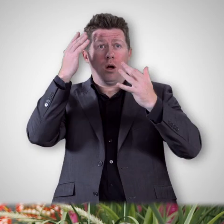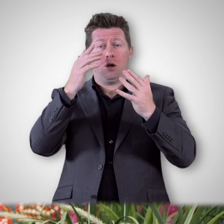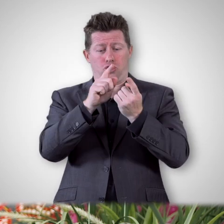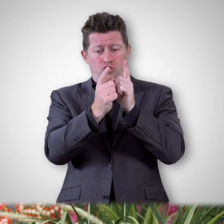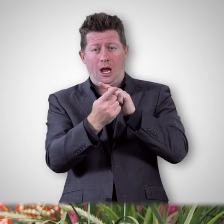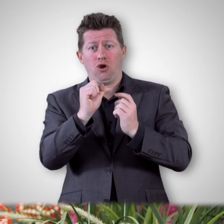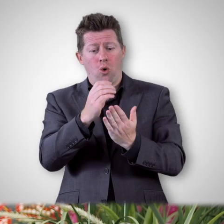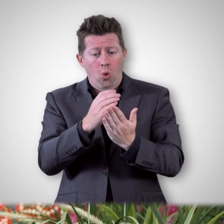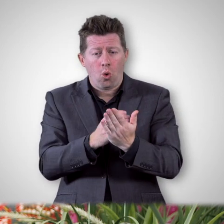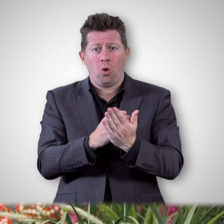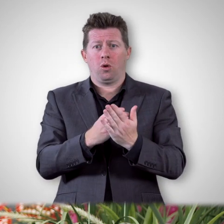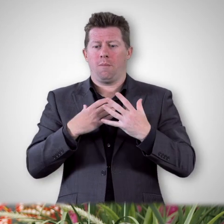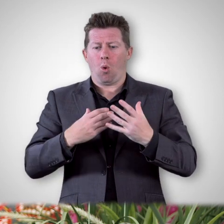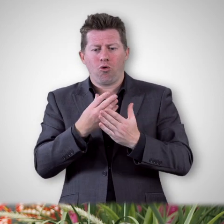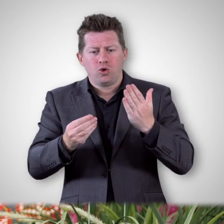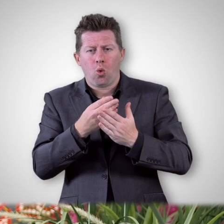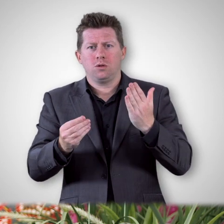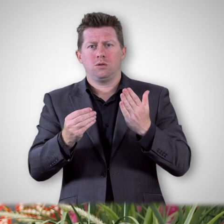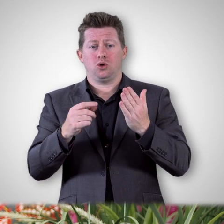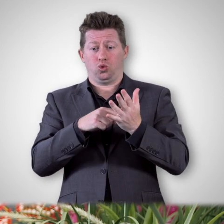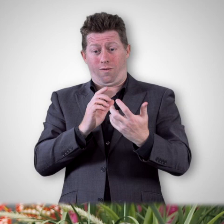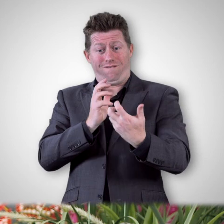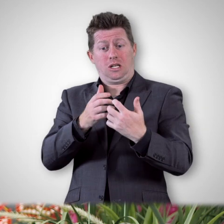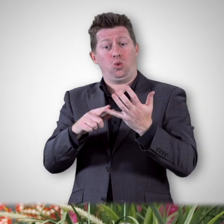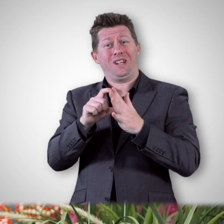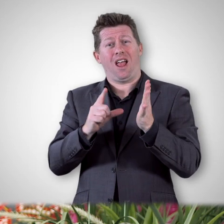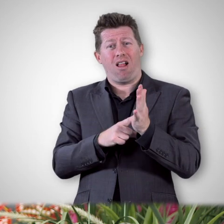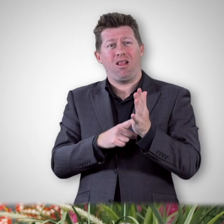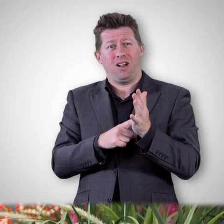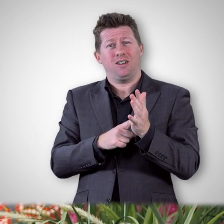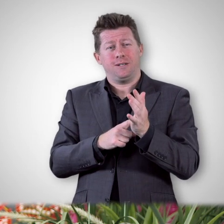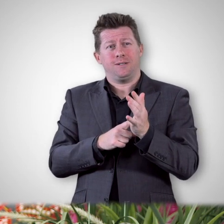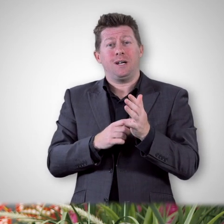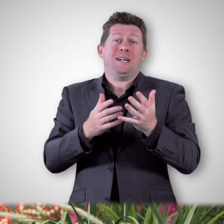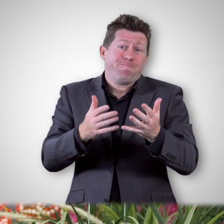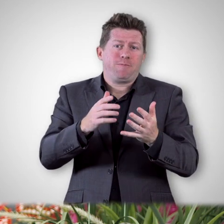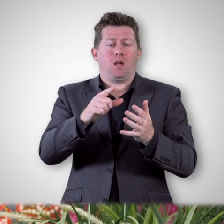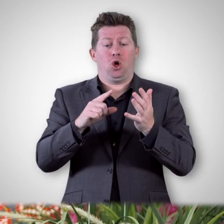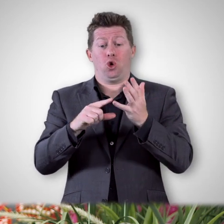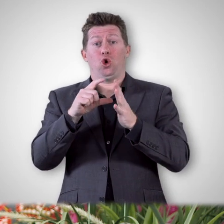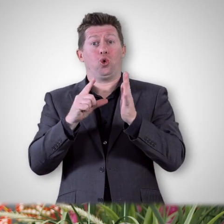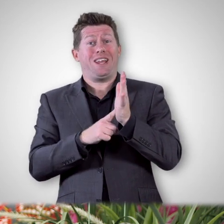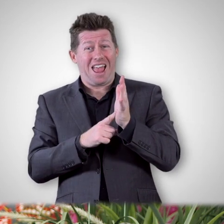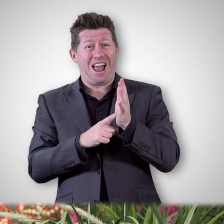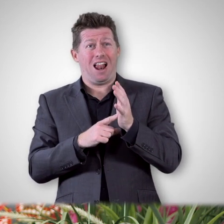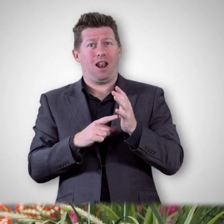redeveloping their materials and resources to be more universally designed is to let you know that